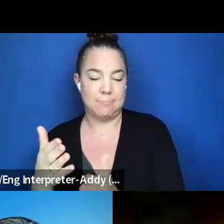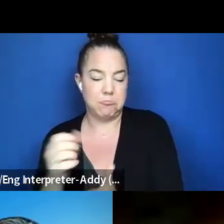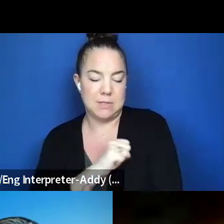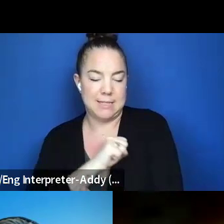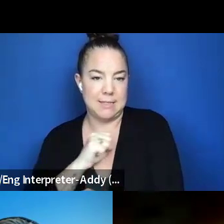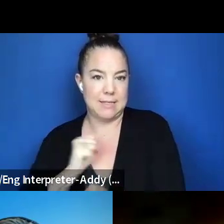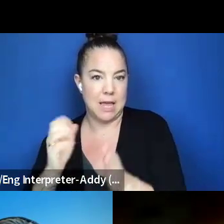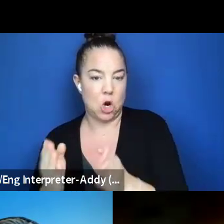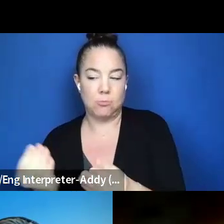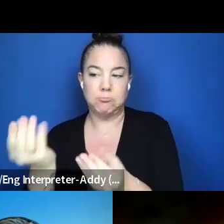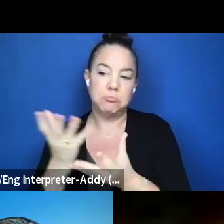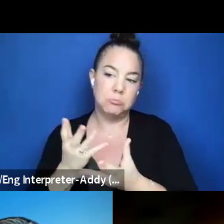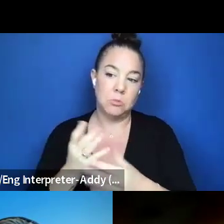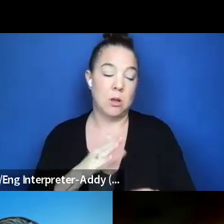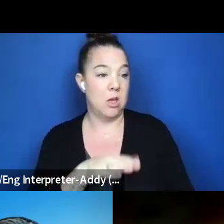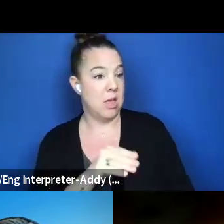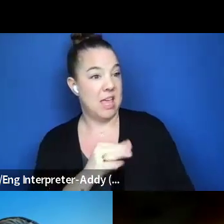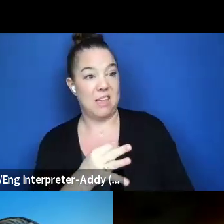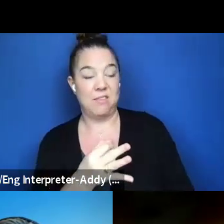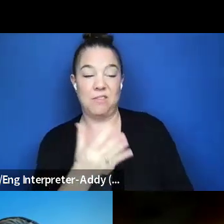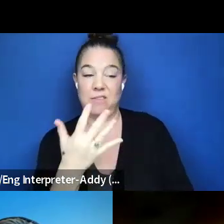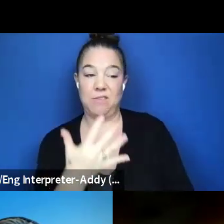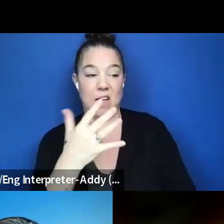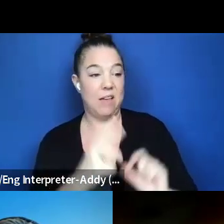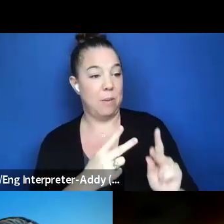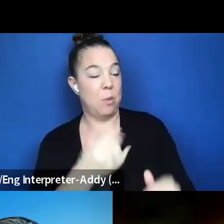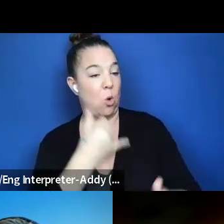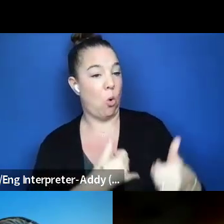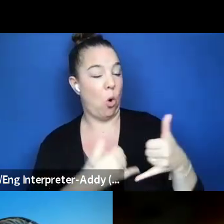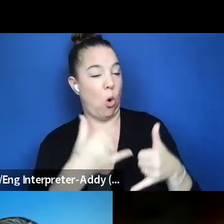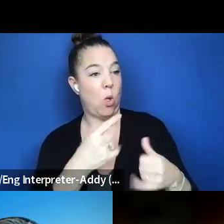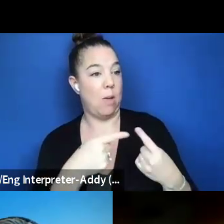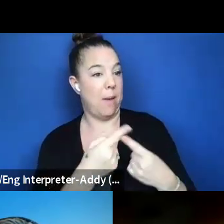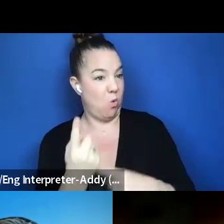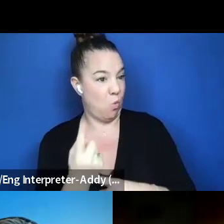Don Posh: she said, Hey, you know, if I get 5 calls on on one subject. I start paying attention.